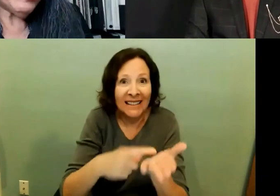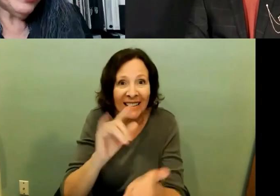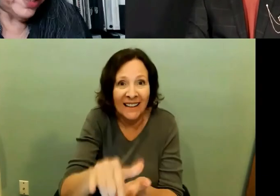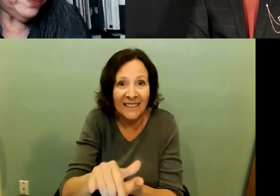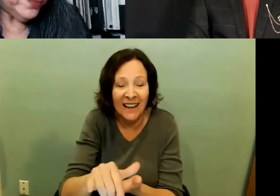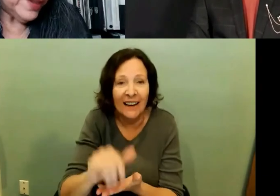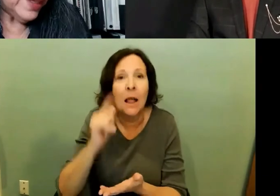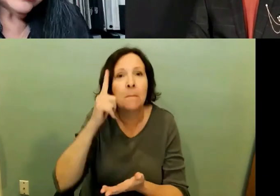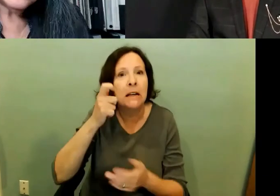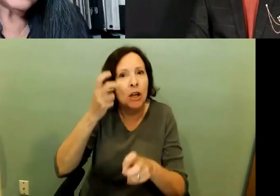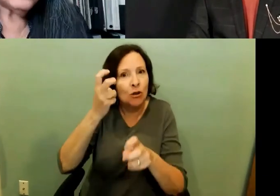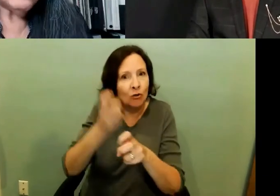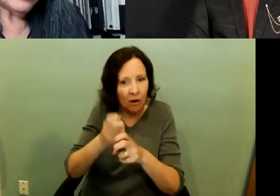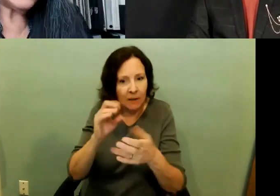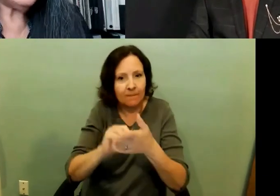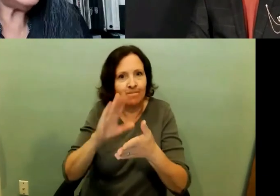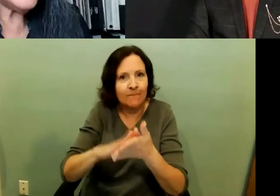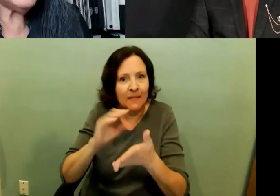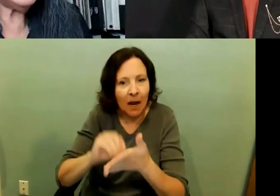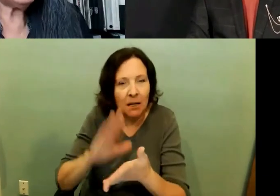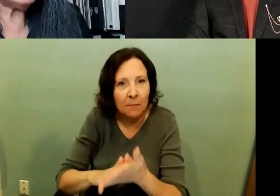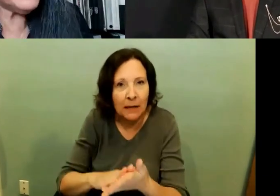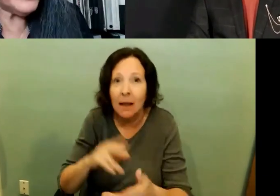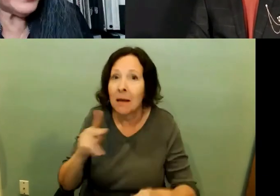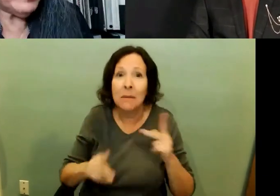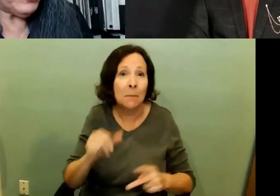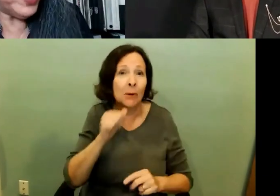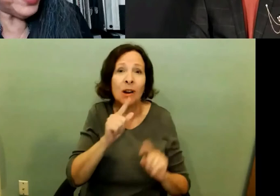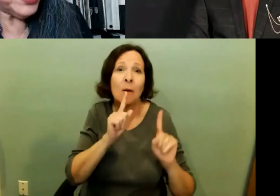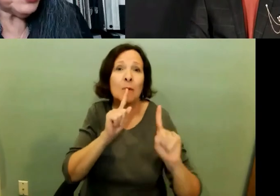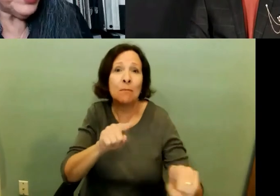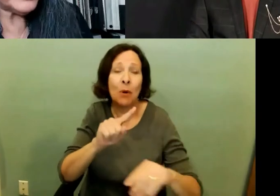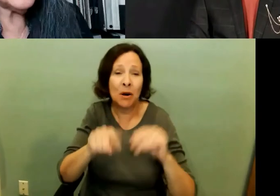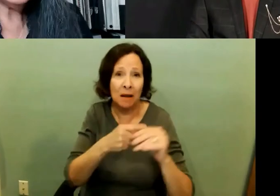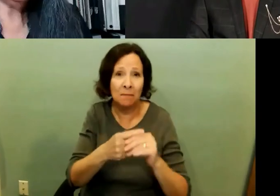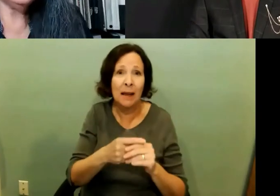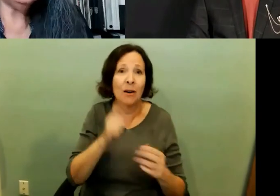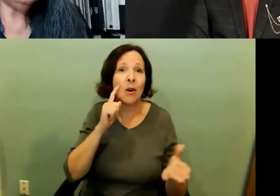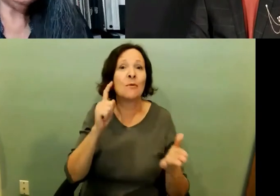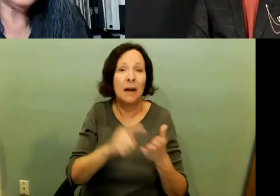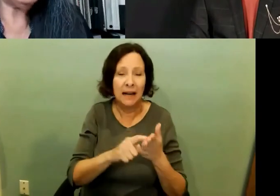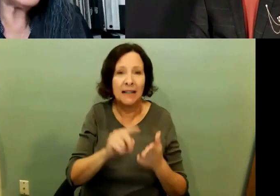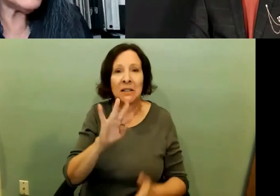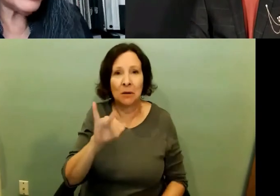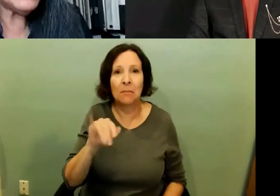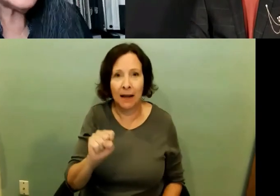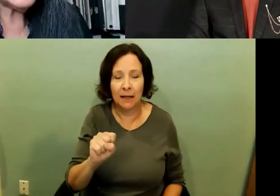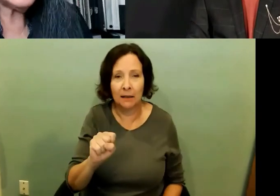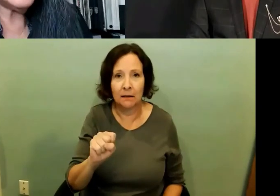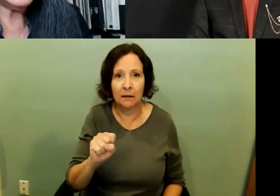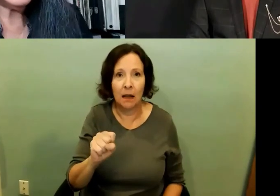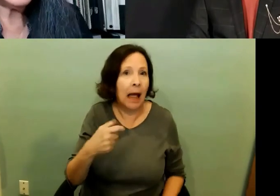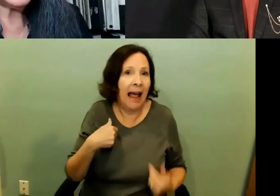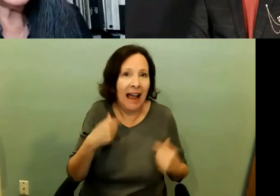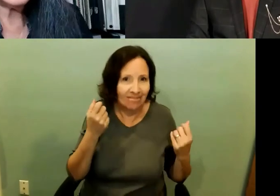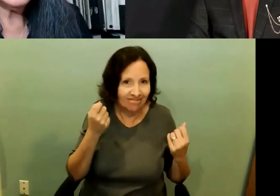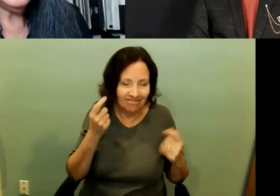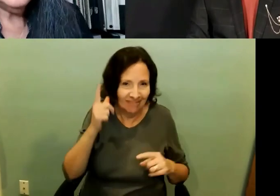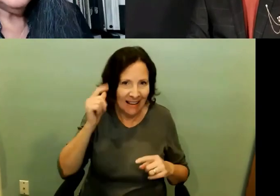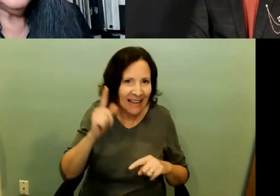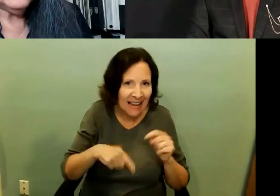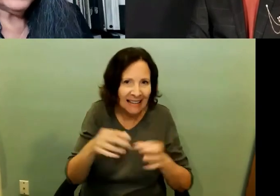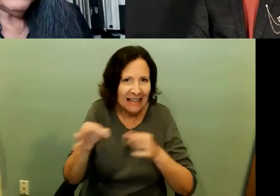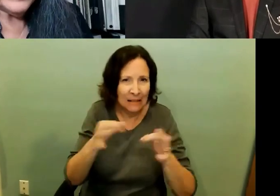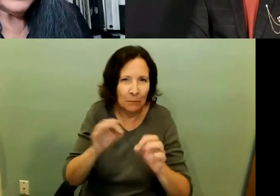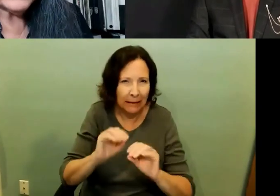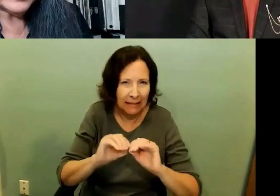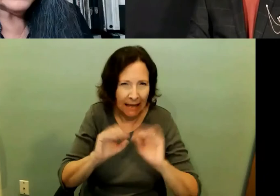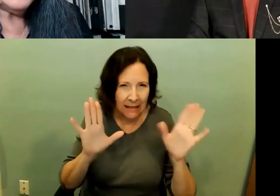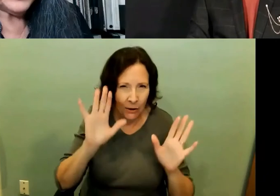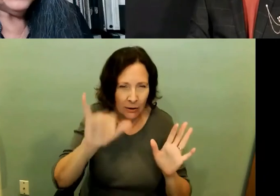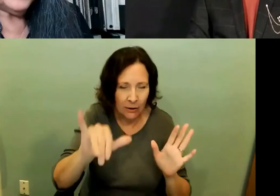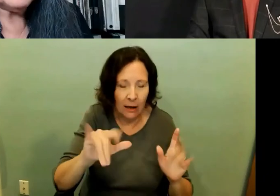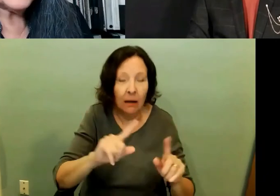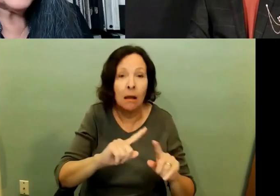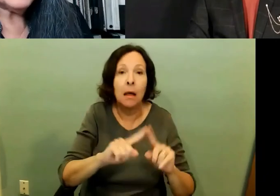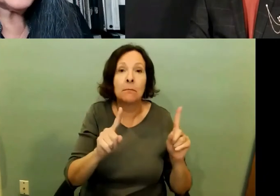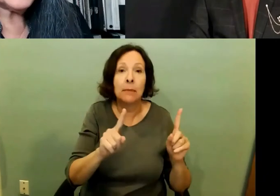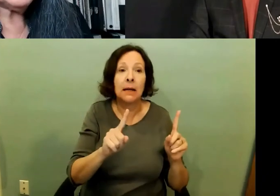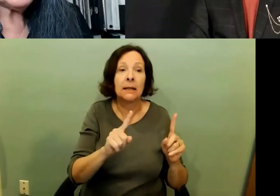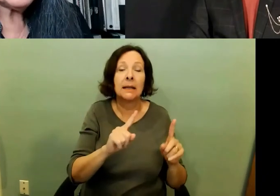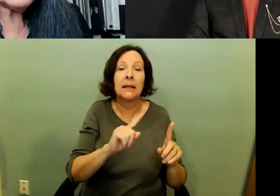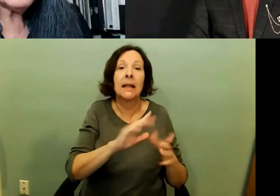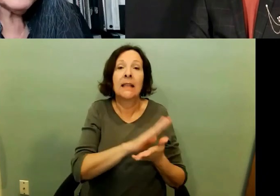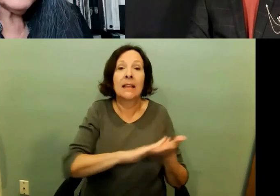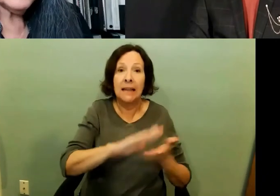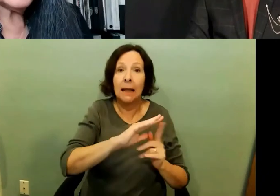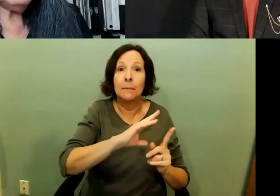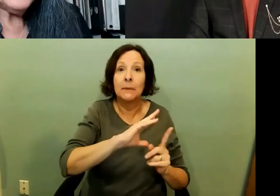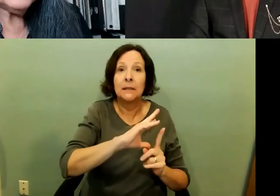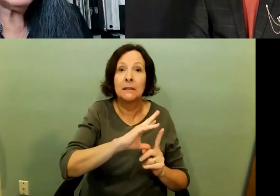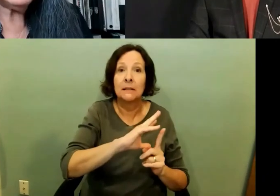But I could tell you about the things that we observed which are fairly